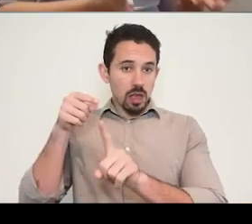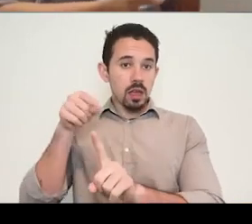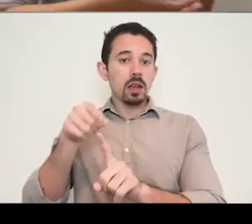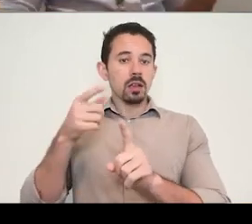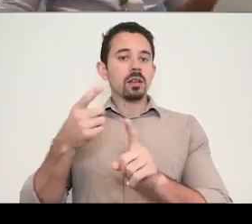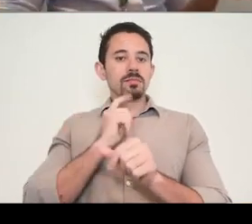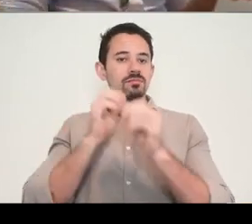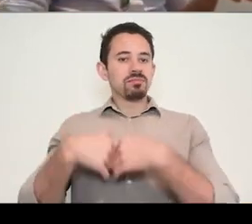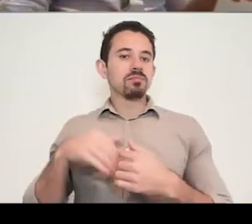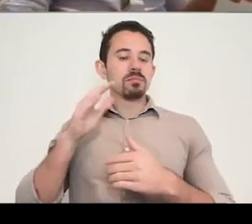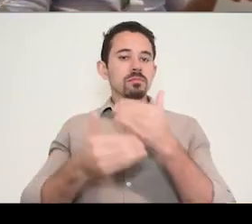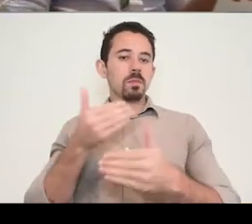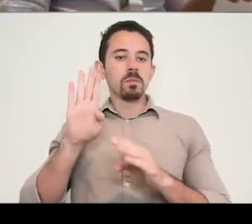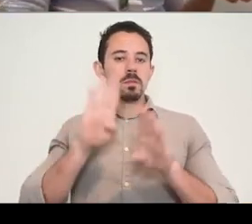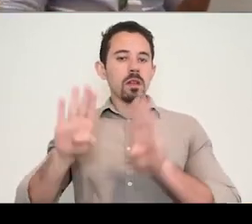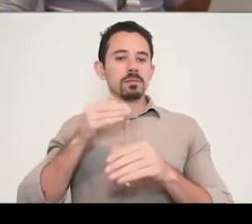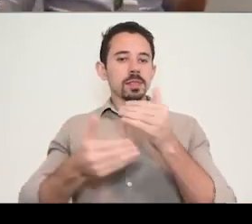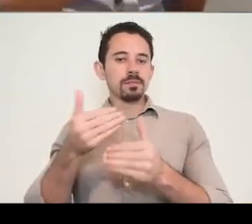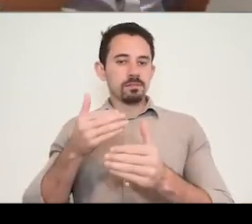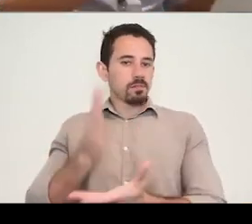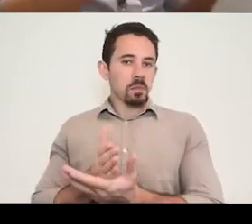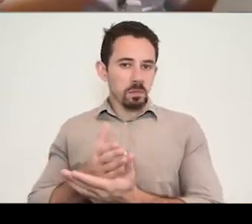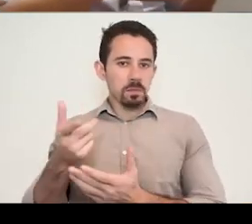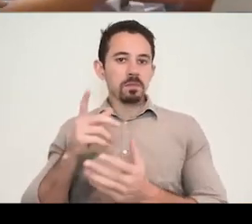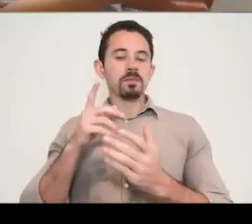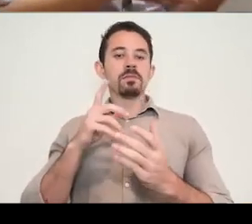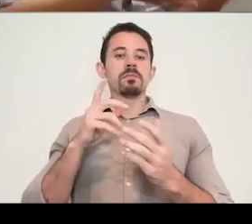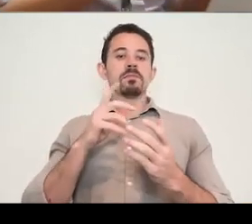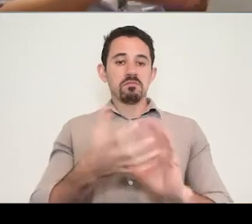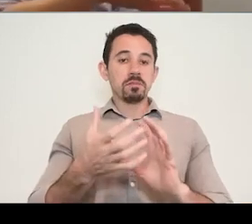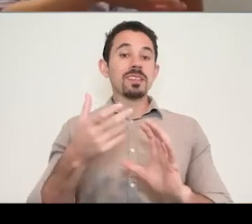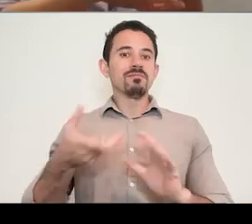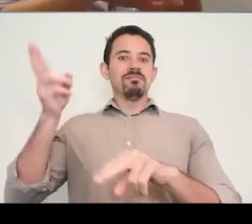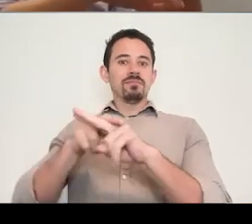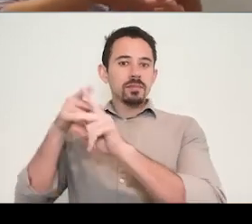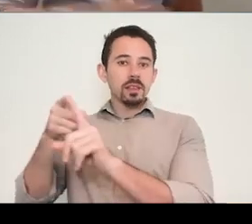has compromised biomechanics, it has increased killing kinetics relative to wild type,